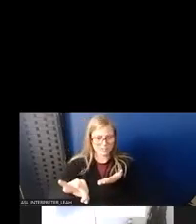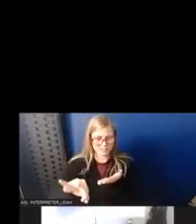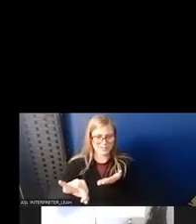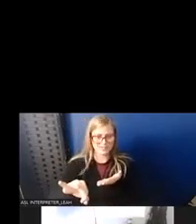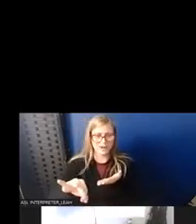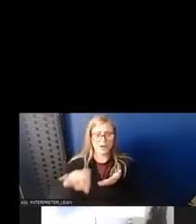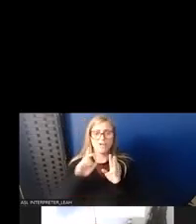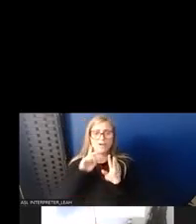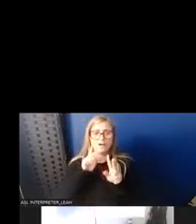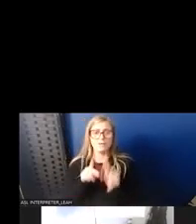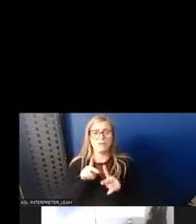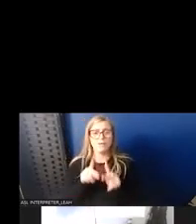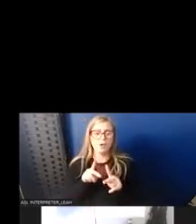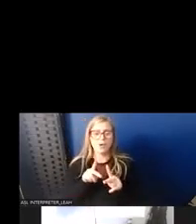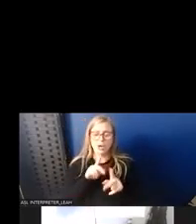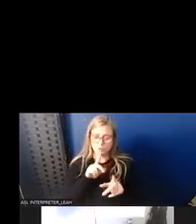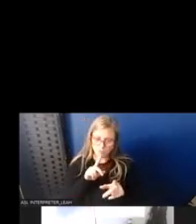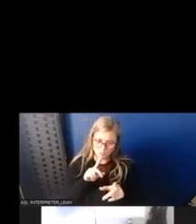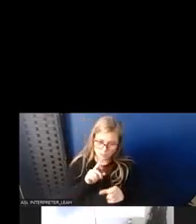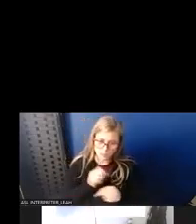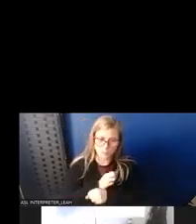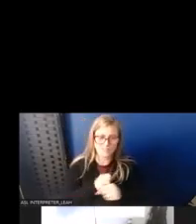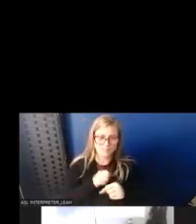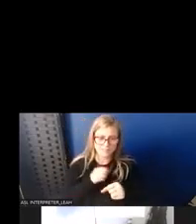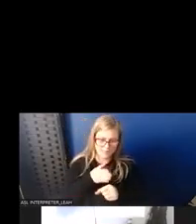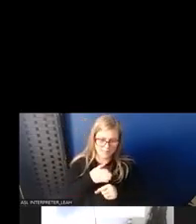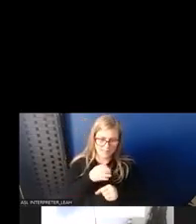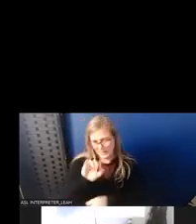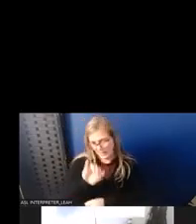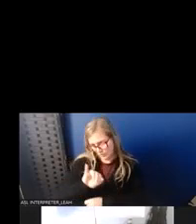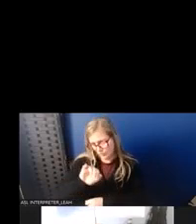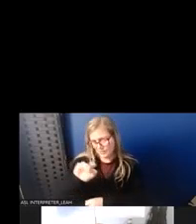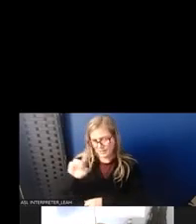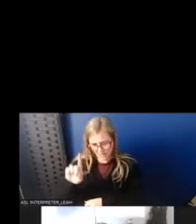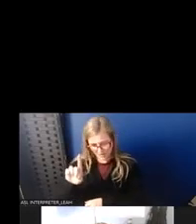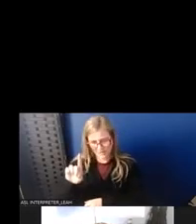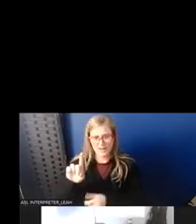interdisciplinary knowledge. So if we want to be interdisciplinary and we want to